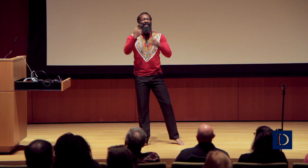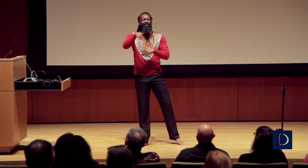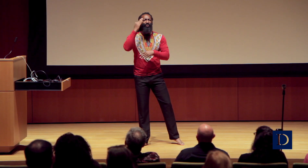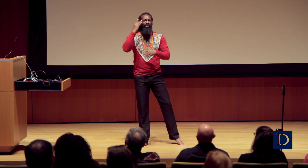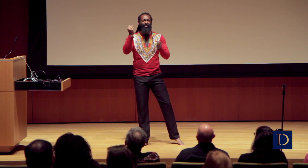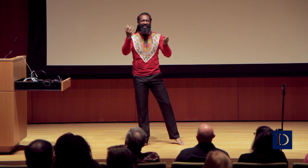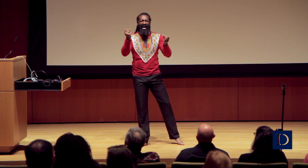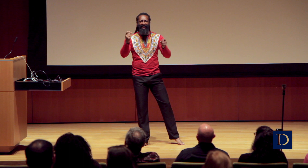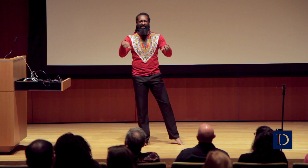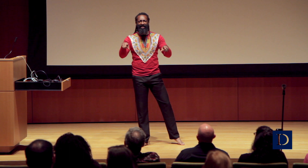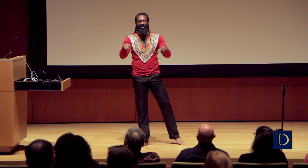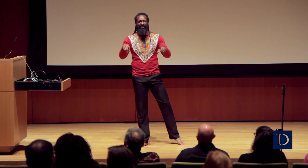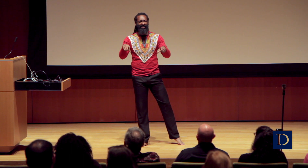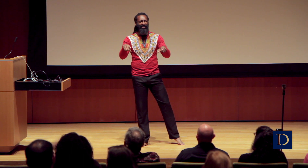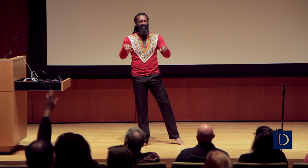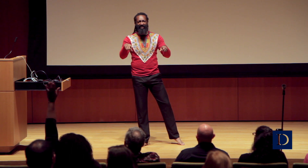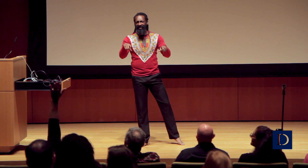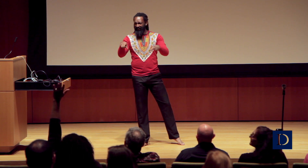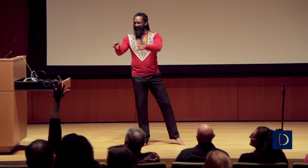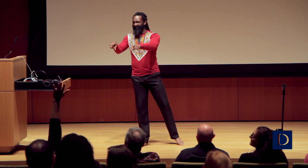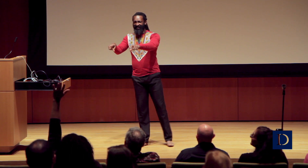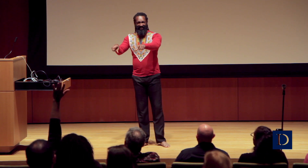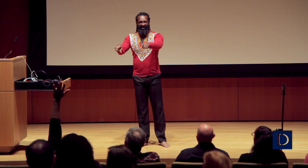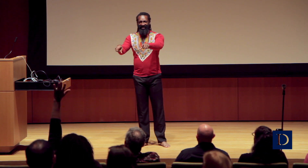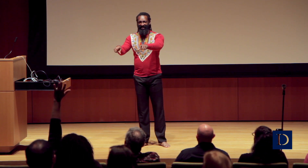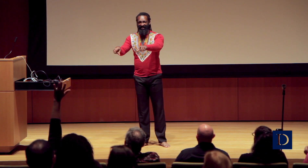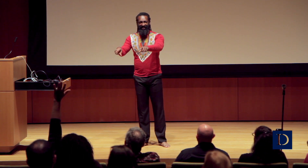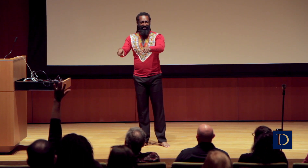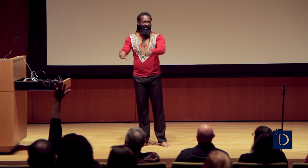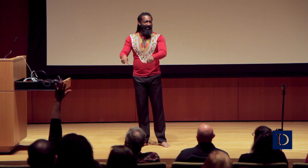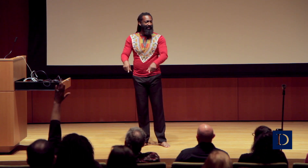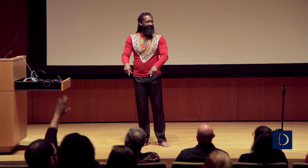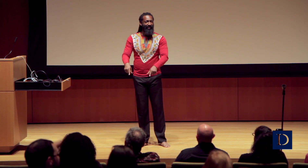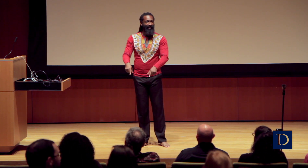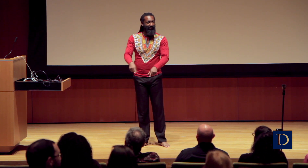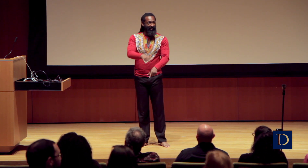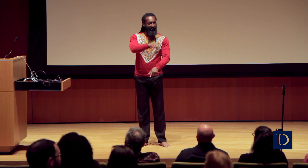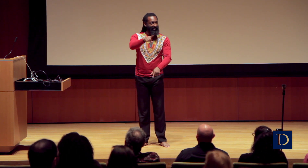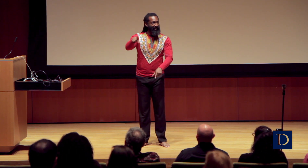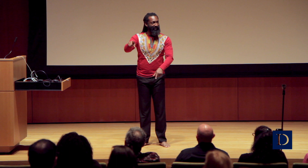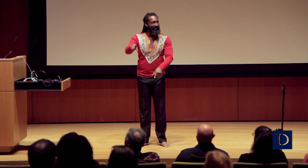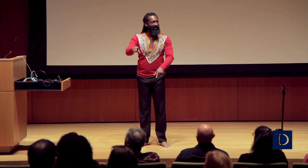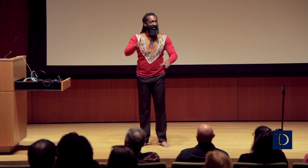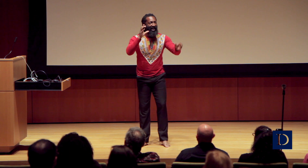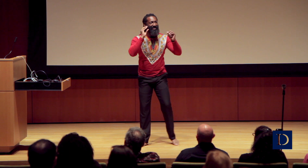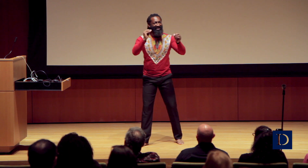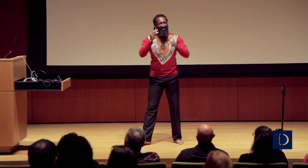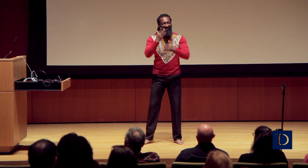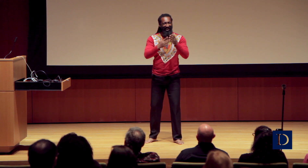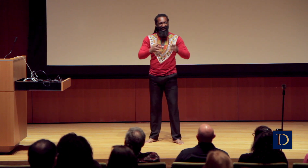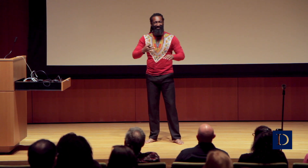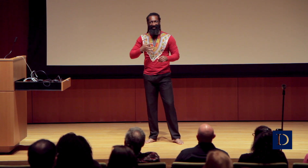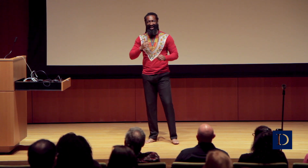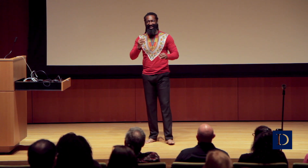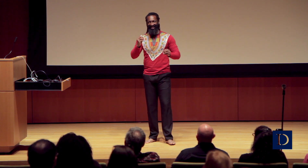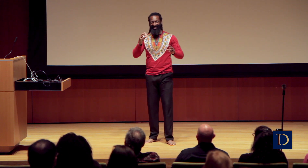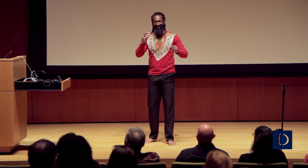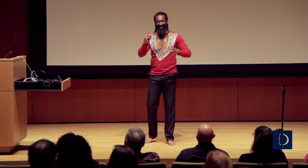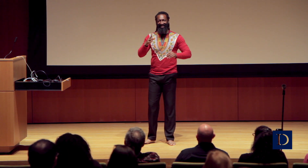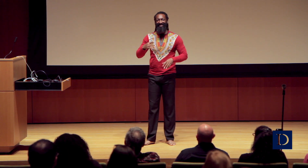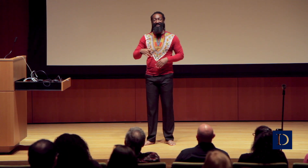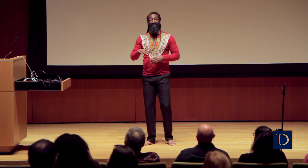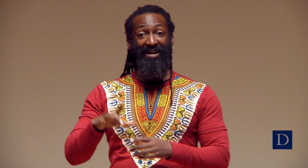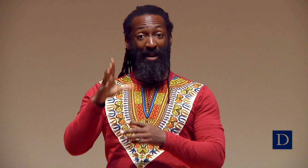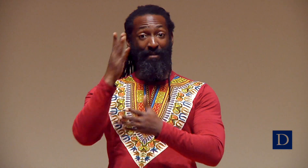So I’m going to teach you. How many of you know sign language here? Any signers in the audience? Okay. I’m going to teach you some sign, okay?